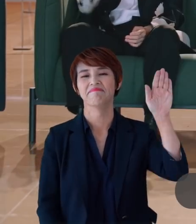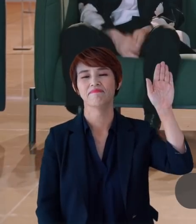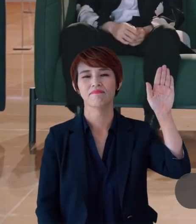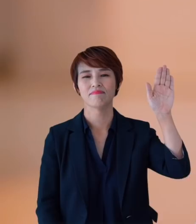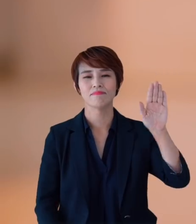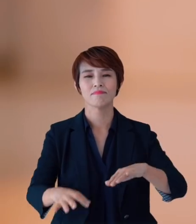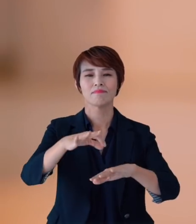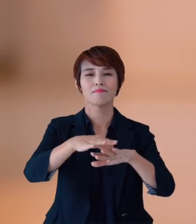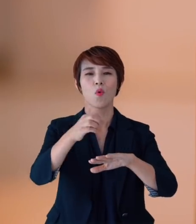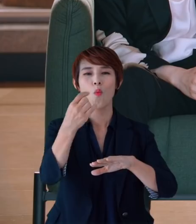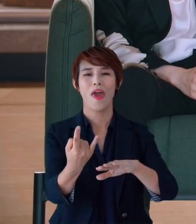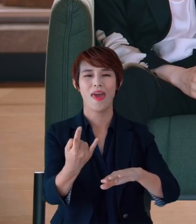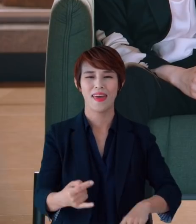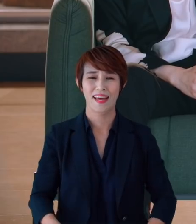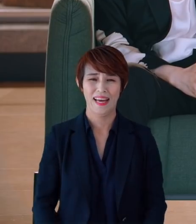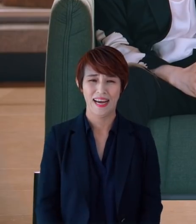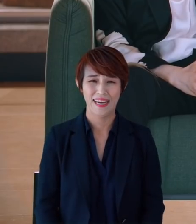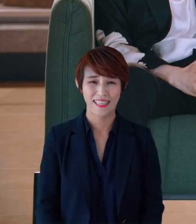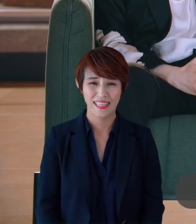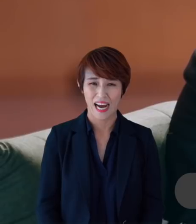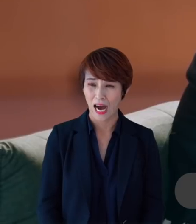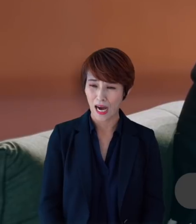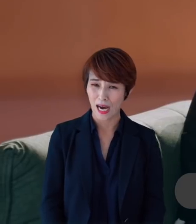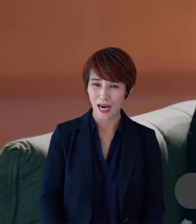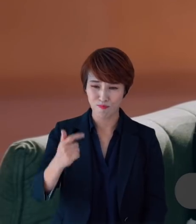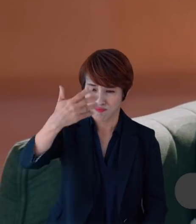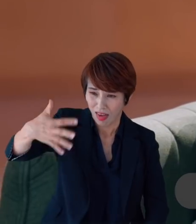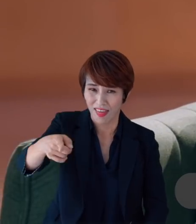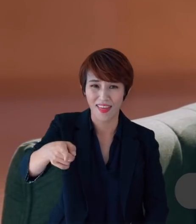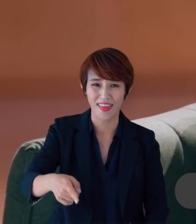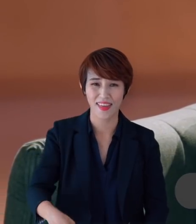SUGA! Beef tartare! j-hope: Let’s listen to the question first lol Jimin: He didn’t even give us the full question yet. If you say Gwangjang Market, it’s got to be beef tartare.